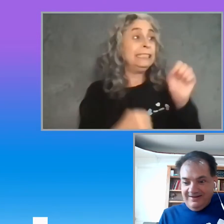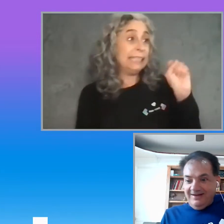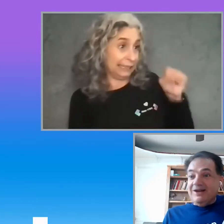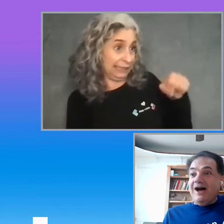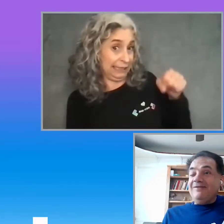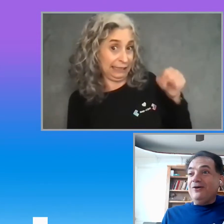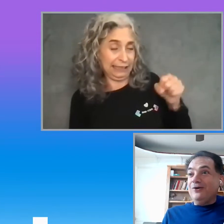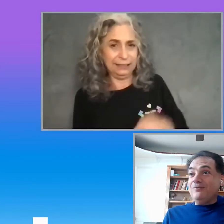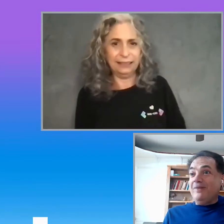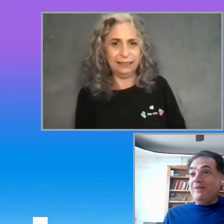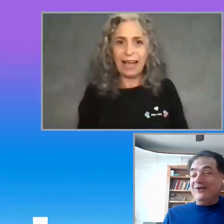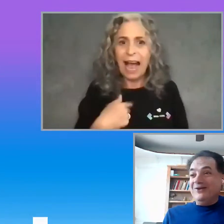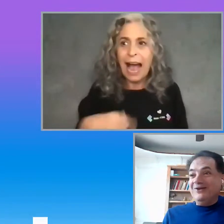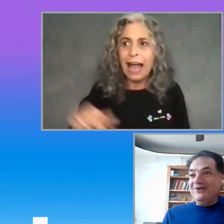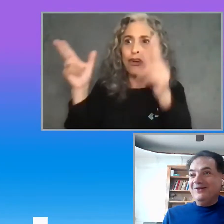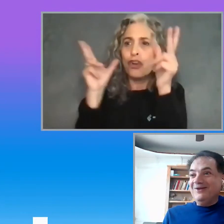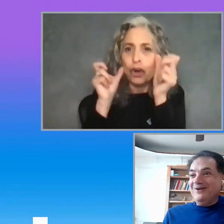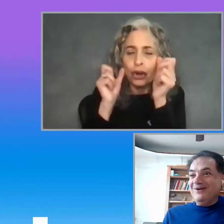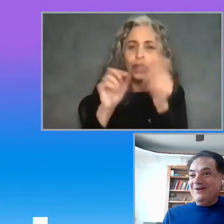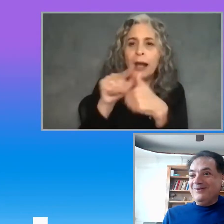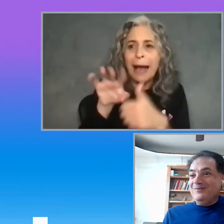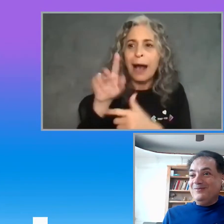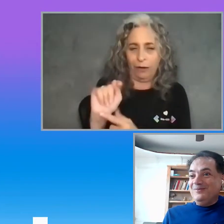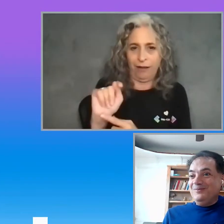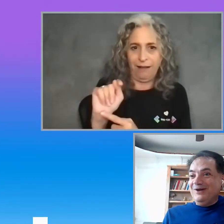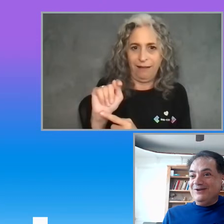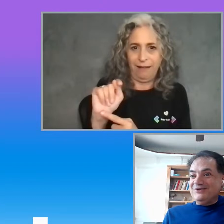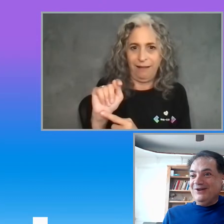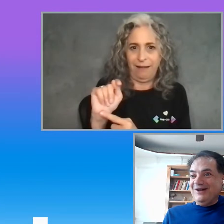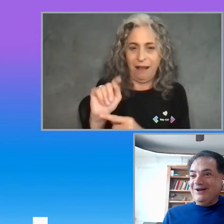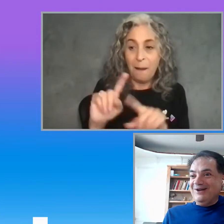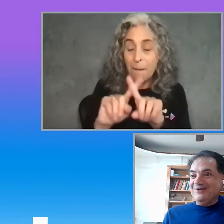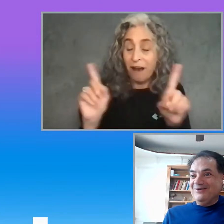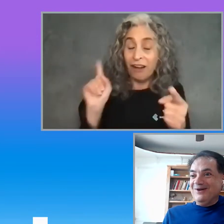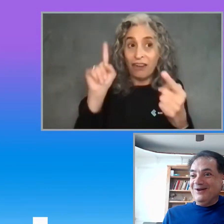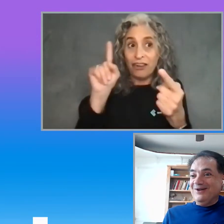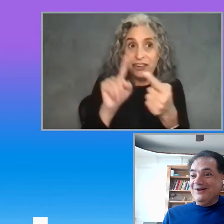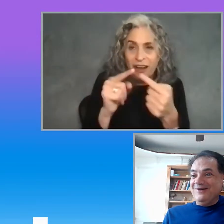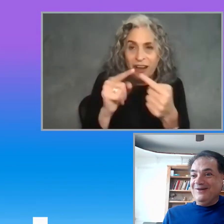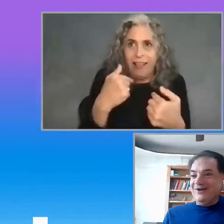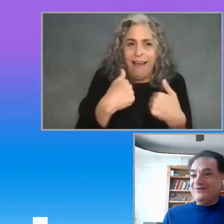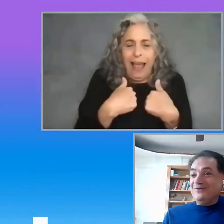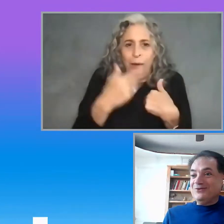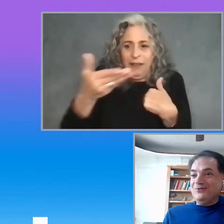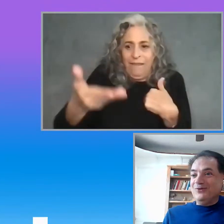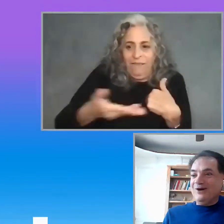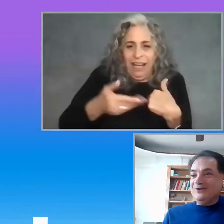Yes. And I've heard about it. But